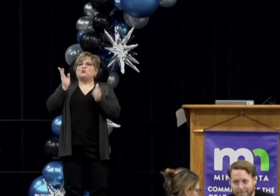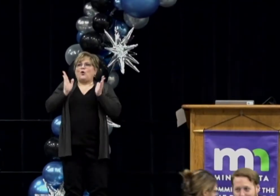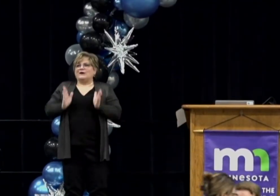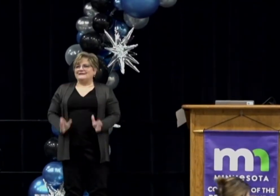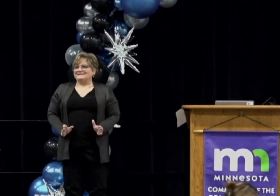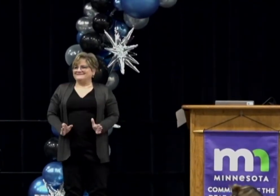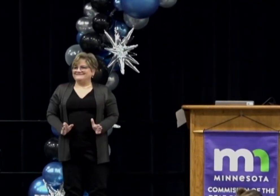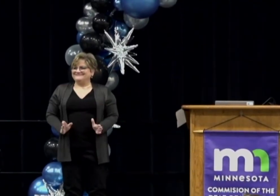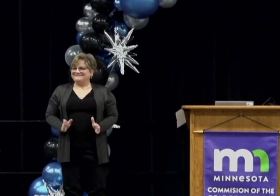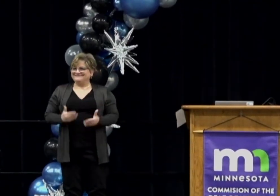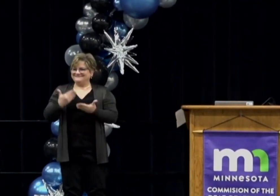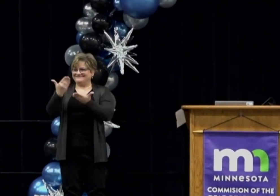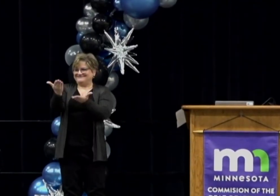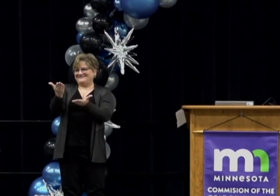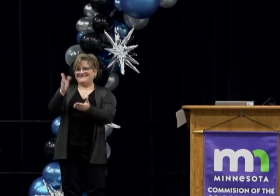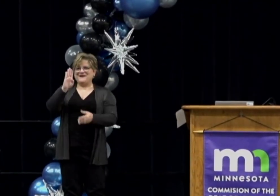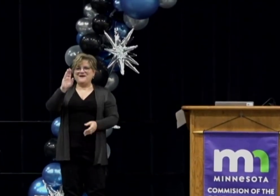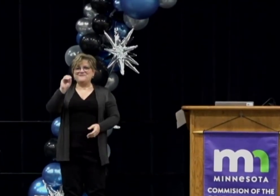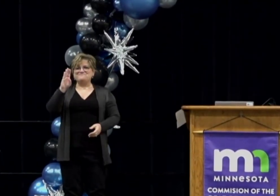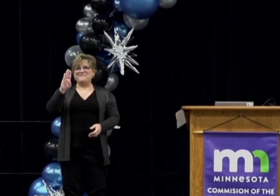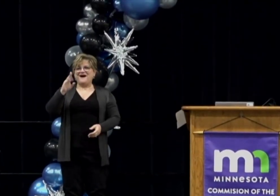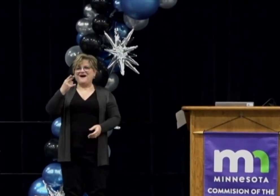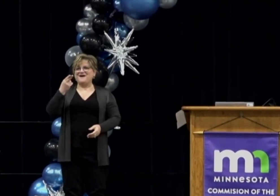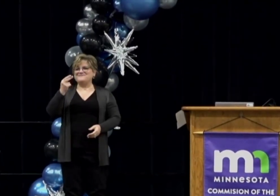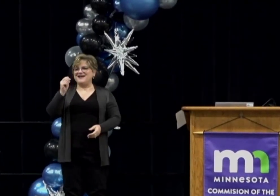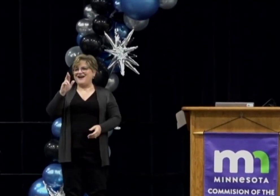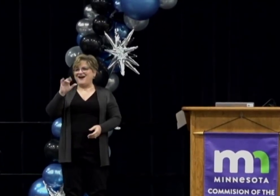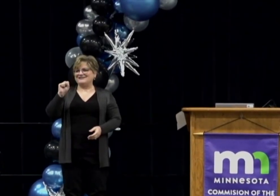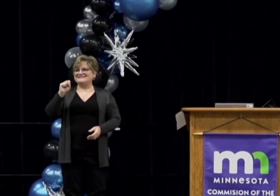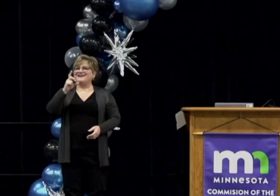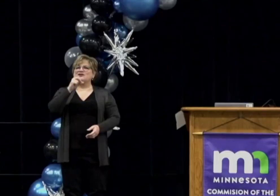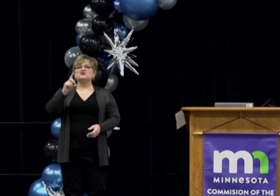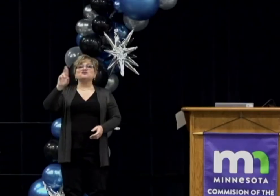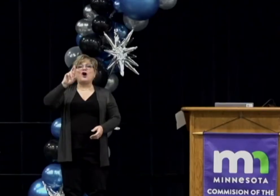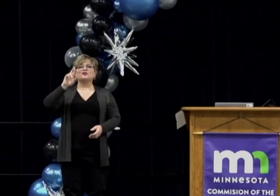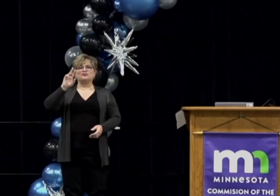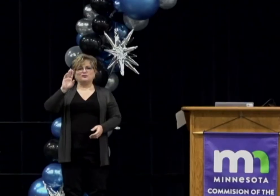We have an exciting program for you tonight. Our first presenter